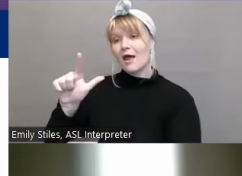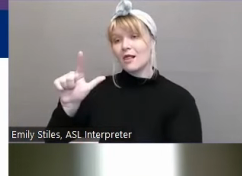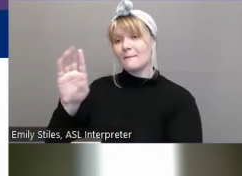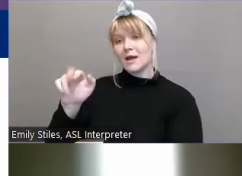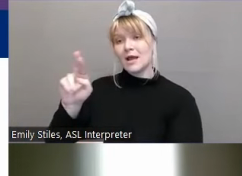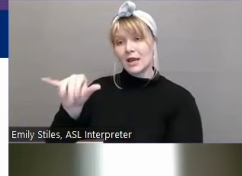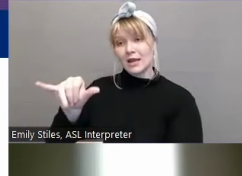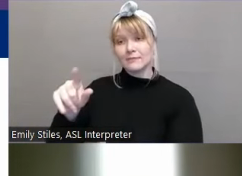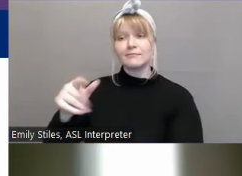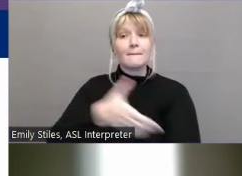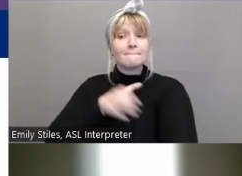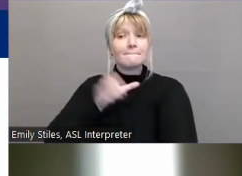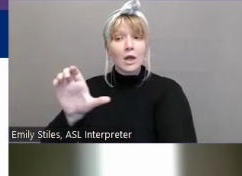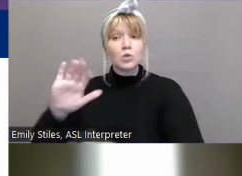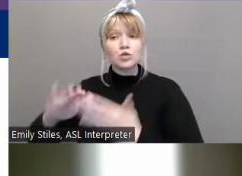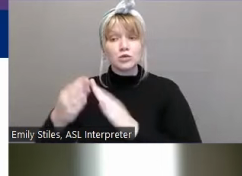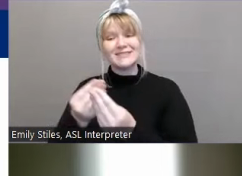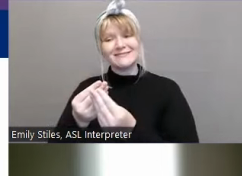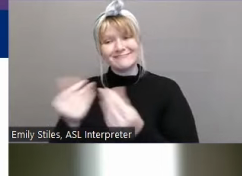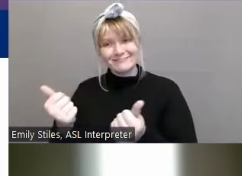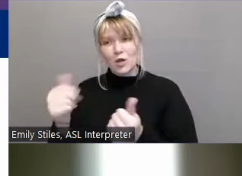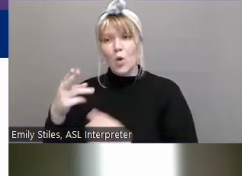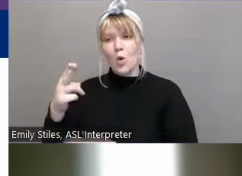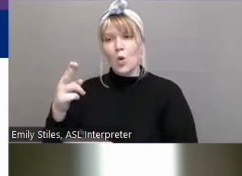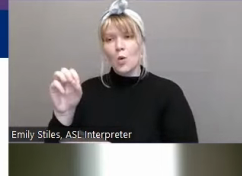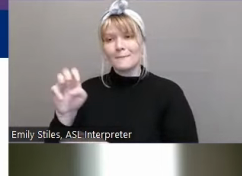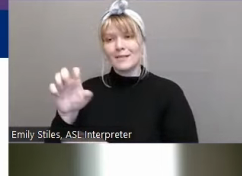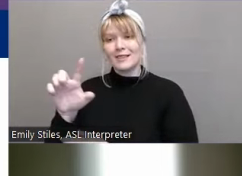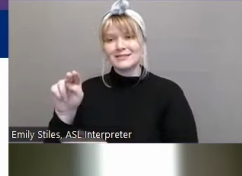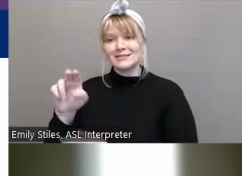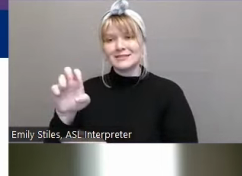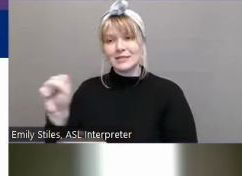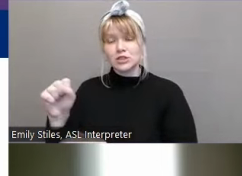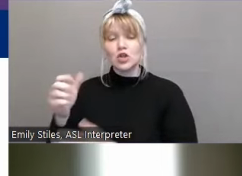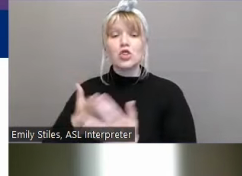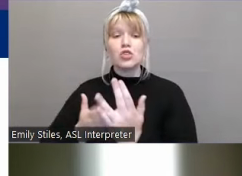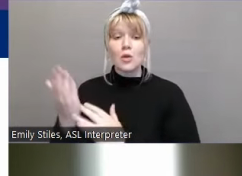to end homelessness through community planning, program data, supportive housing, and awareness